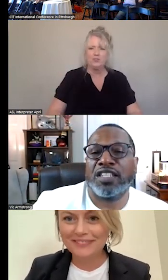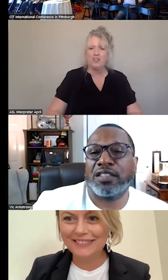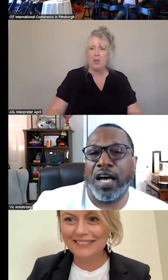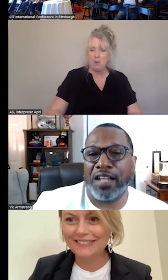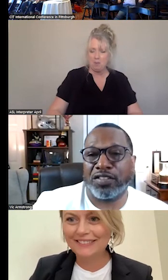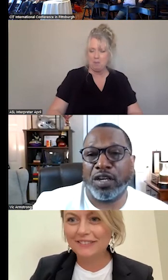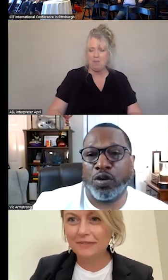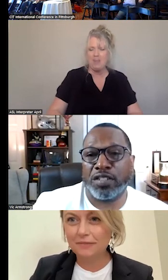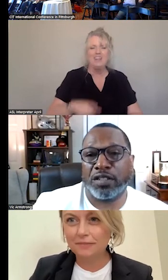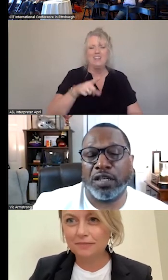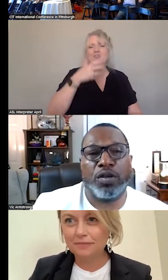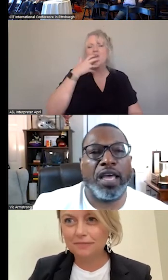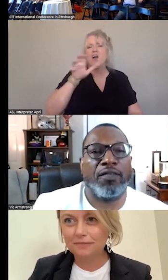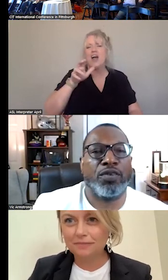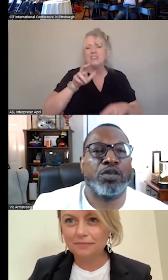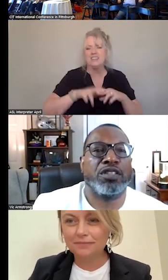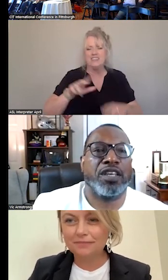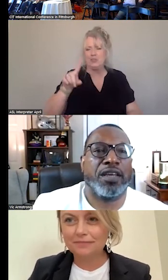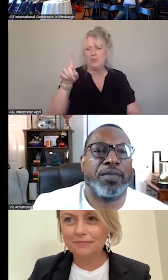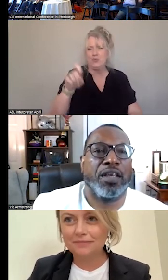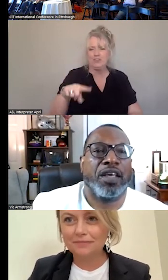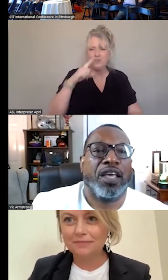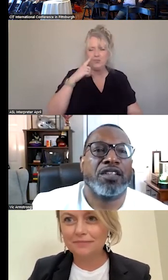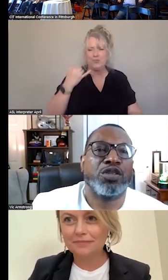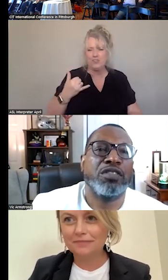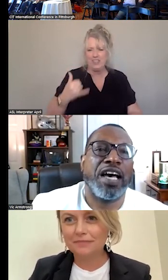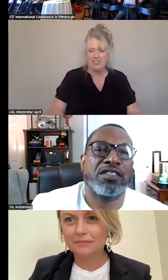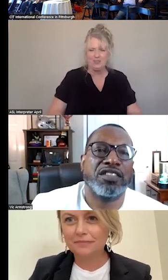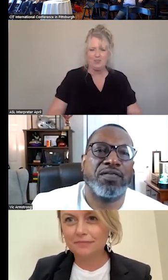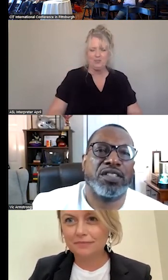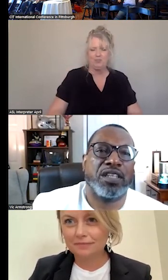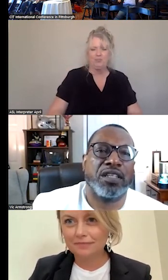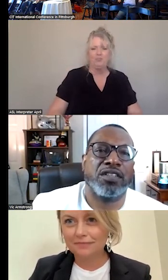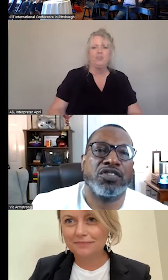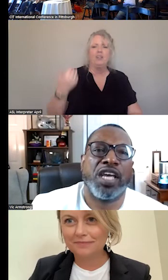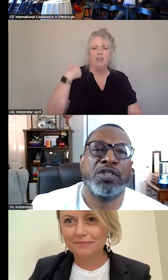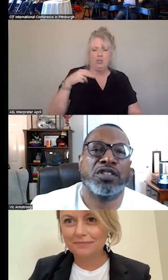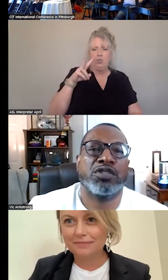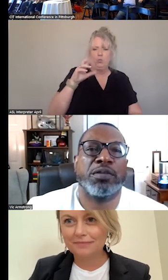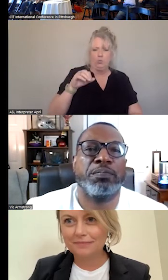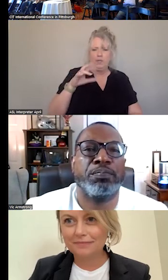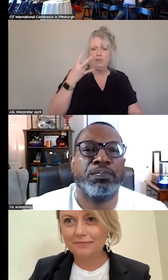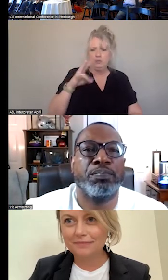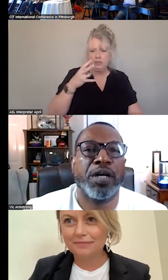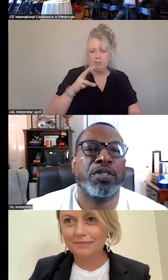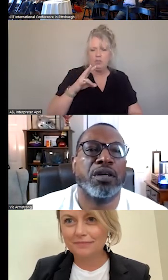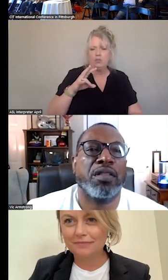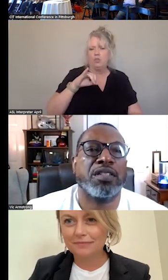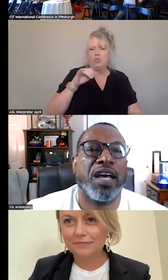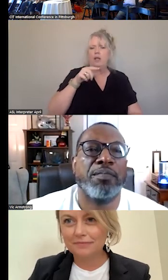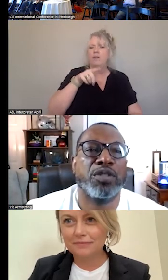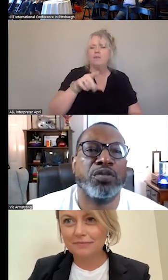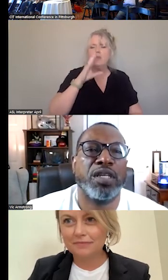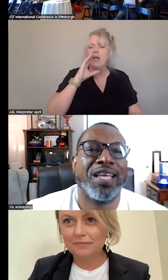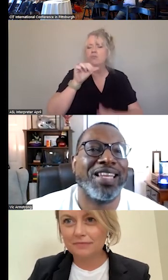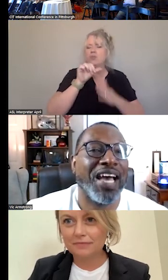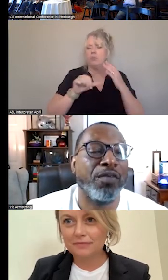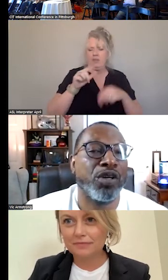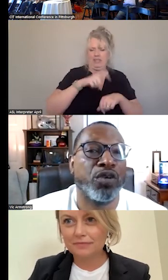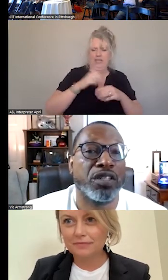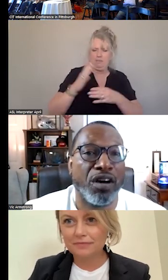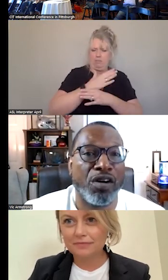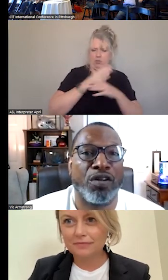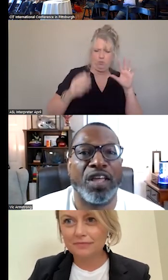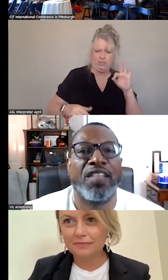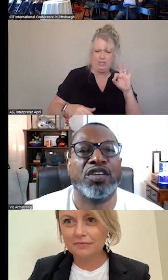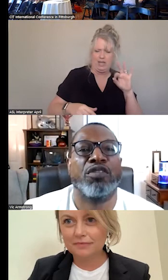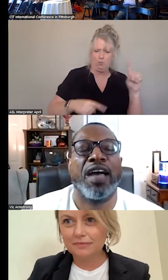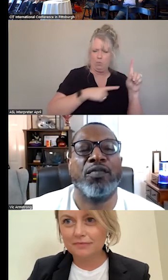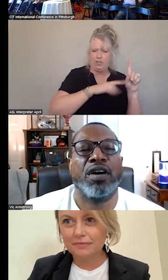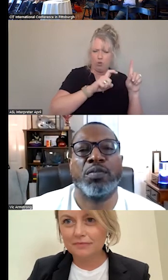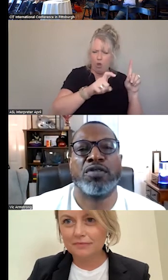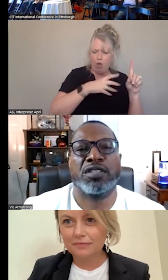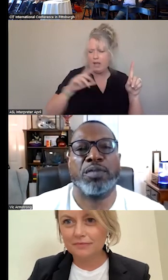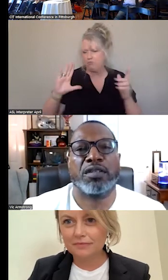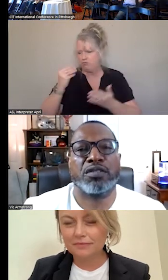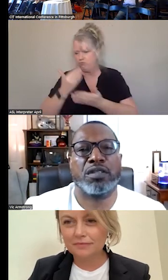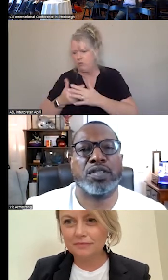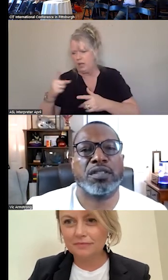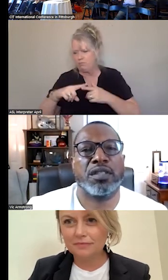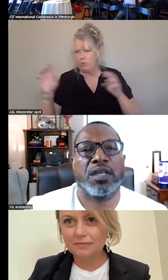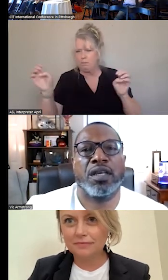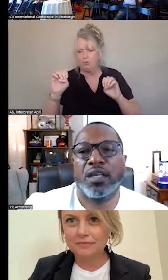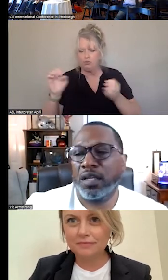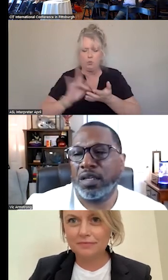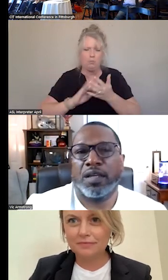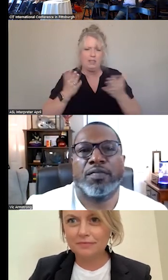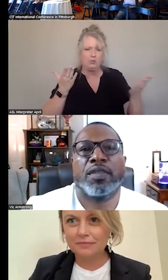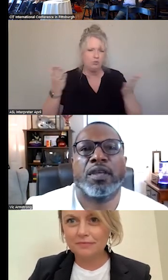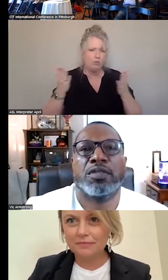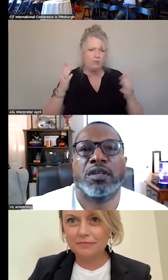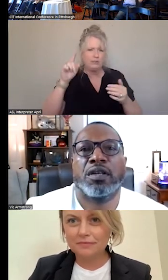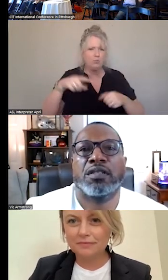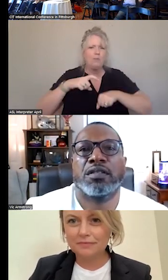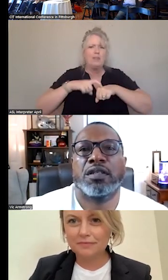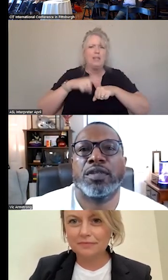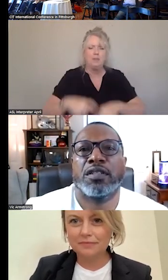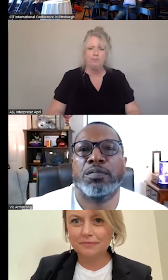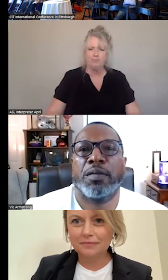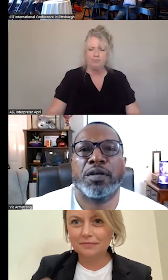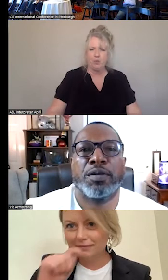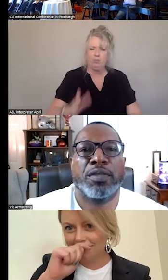HOT SEAT QUESTION THAT WE HAVE FOR YOU TODAY. SORRY, THE THING JUST POPPED UP, BLOCKED.